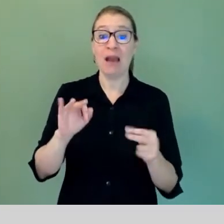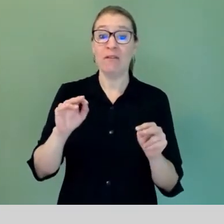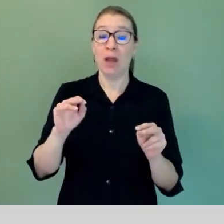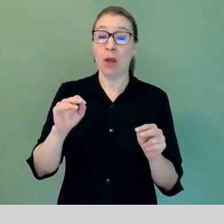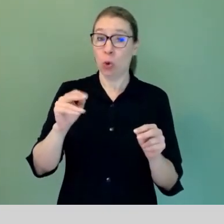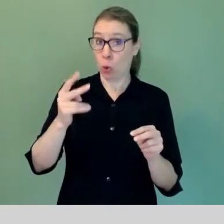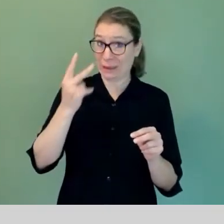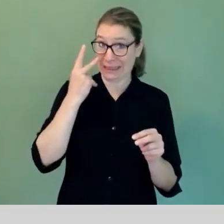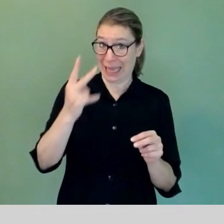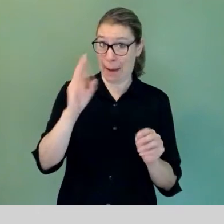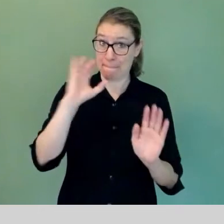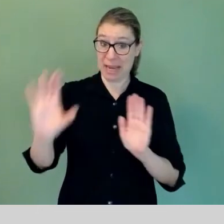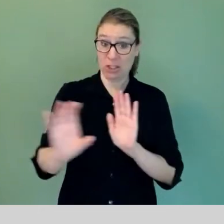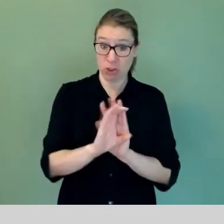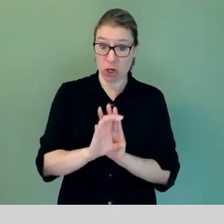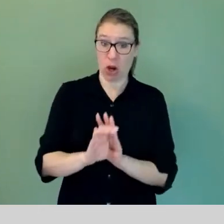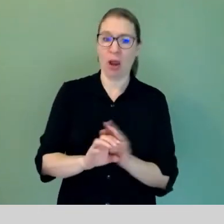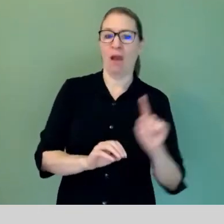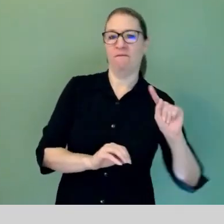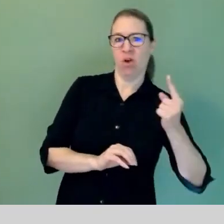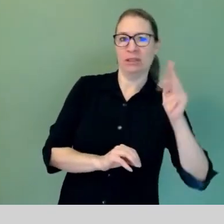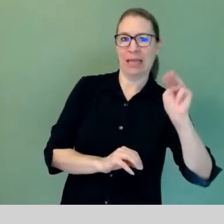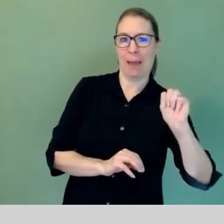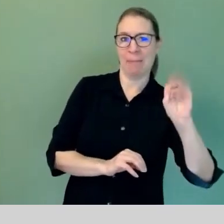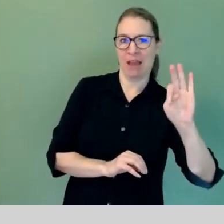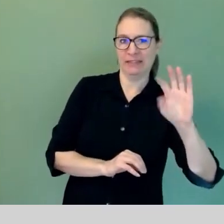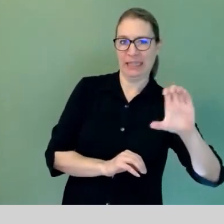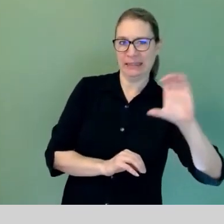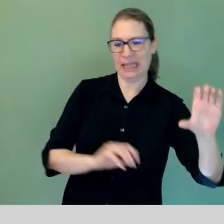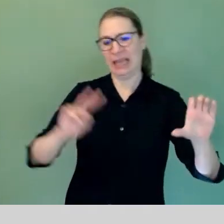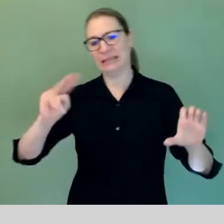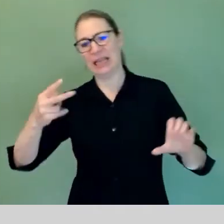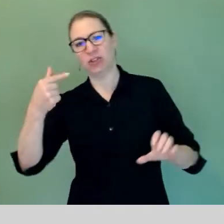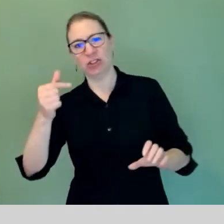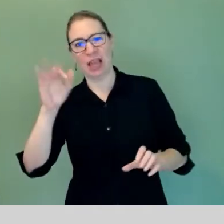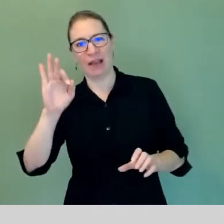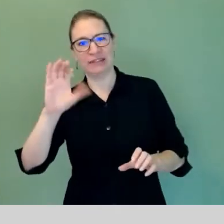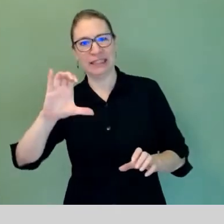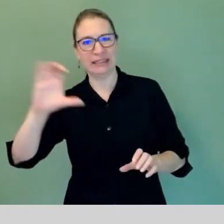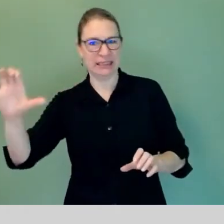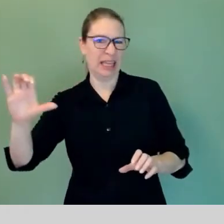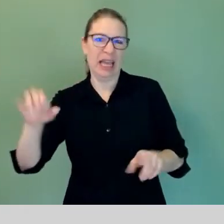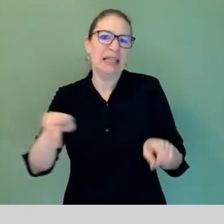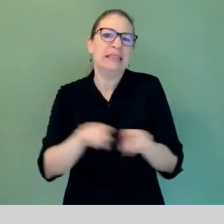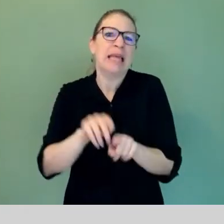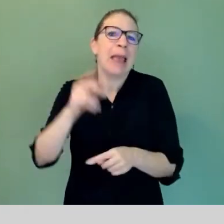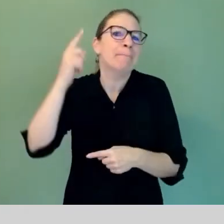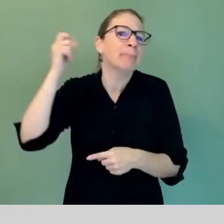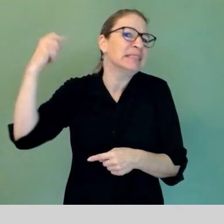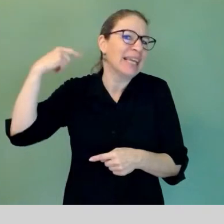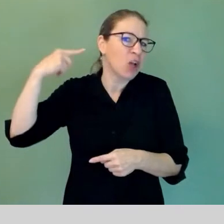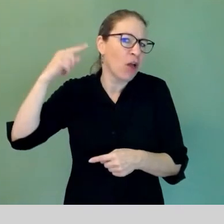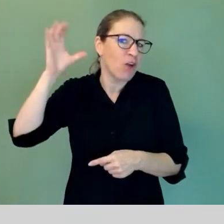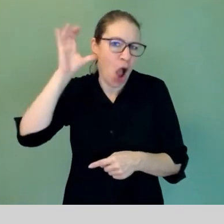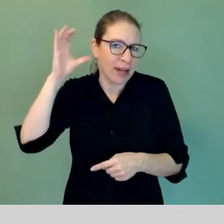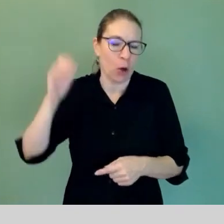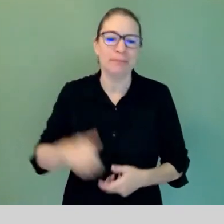If you were to look at it visually, that's how MFCC feature looks like. And that's how a GFCC feature looks like off a same audio signal.